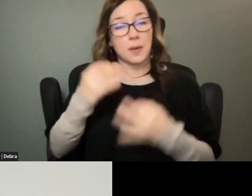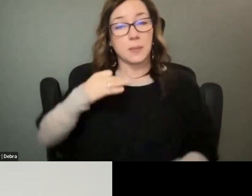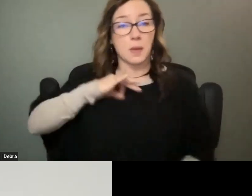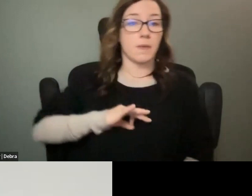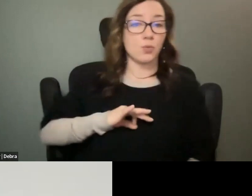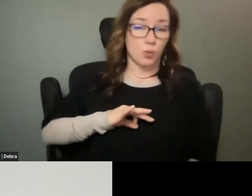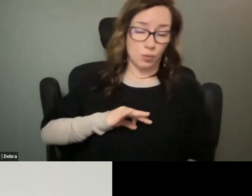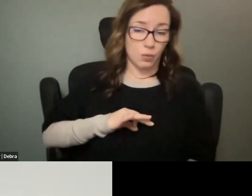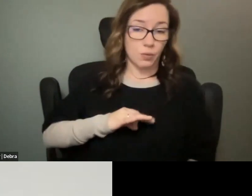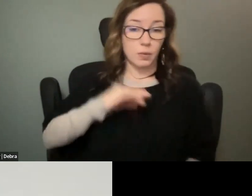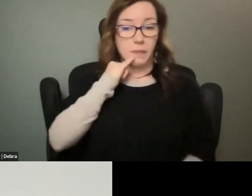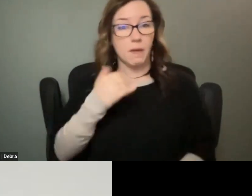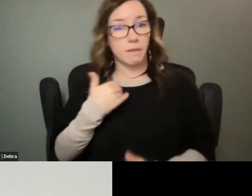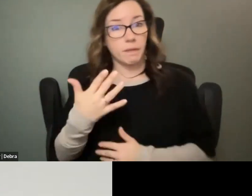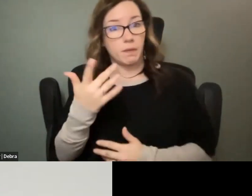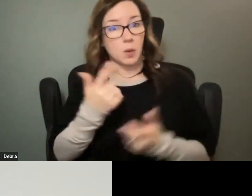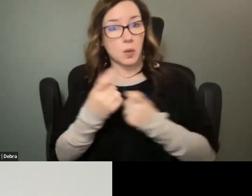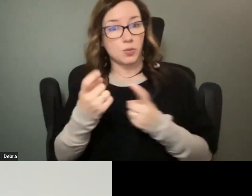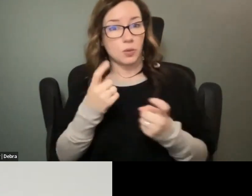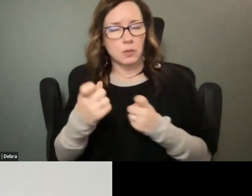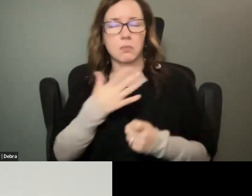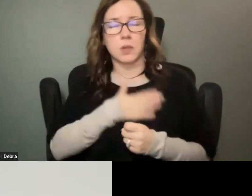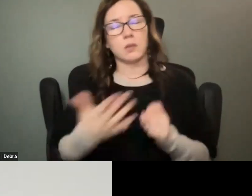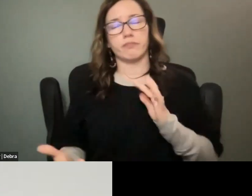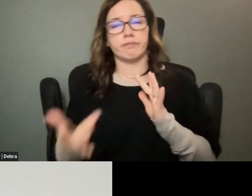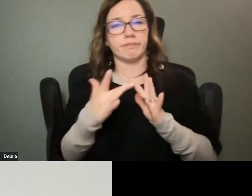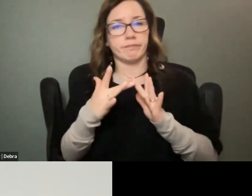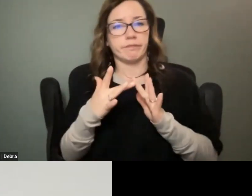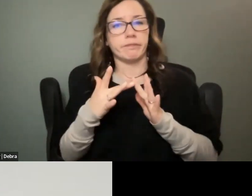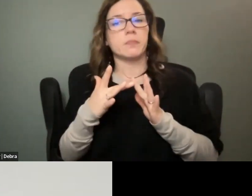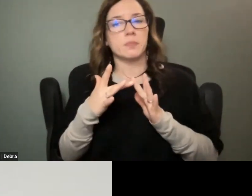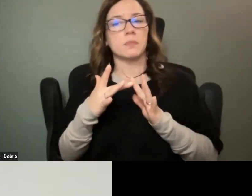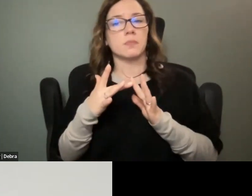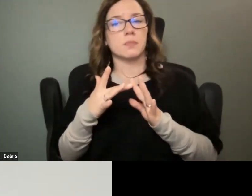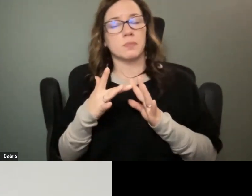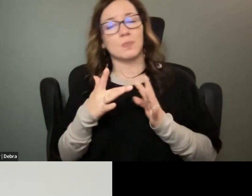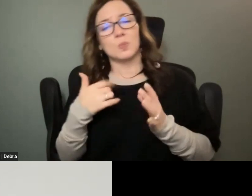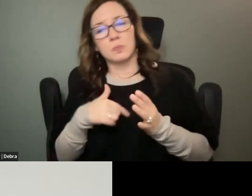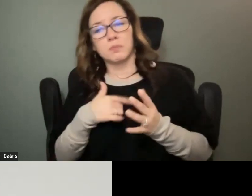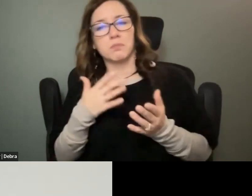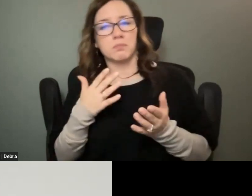if you have any questions anytime you can reach out to us